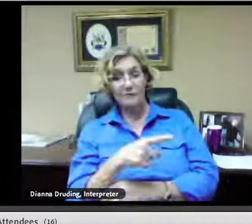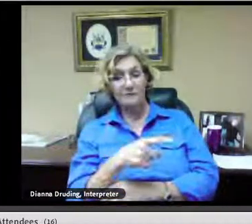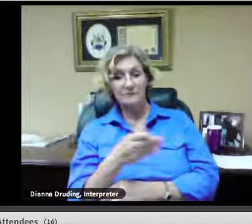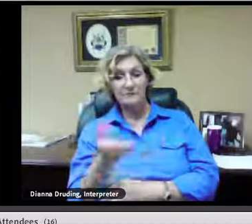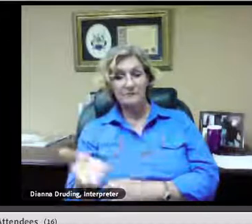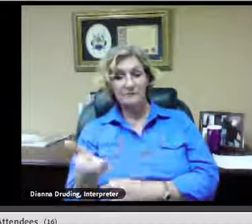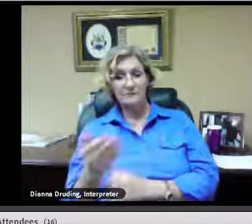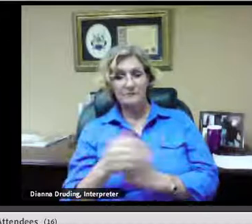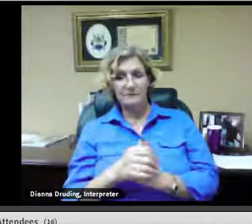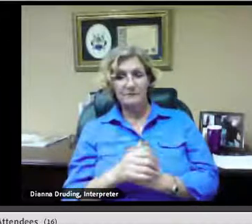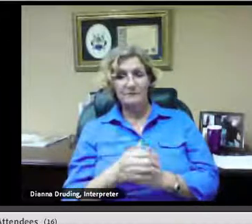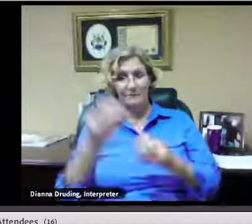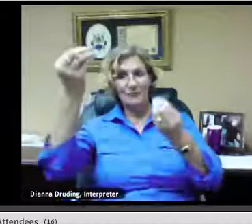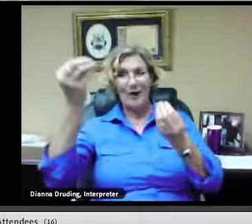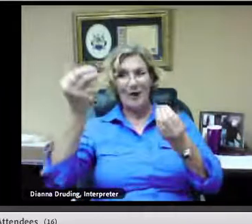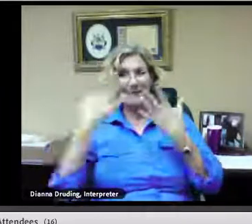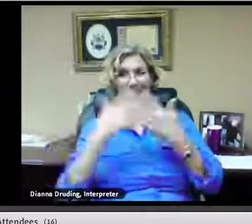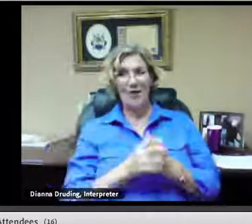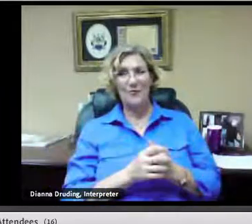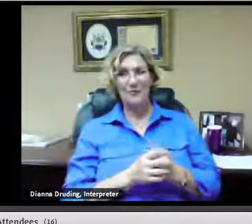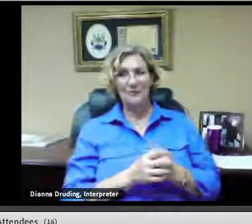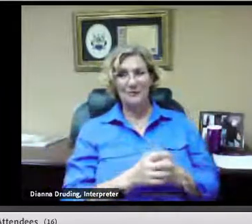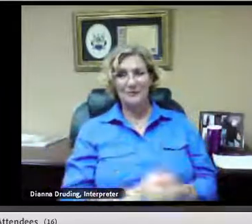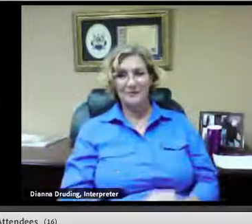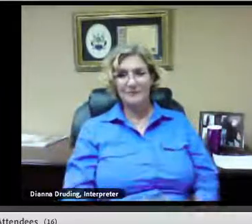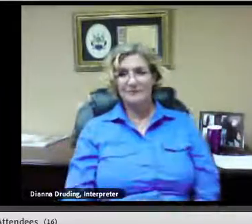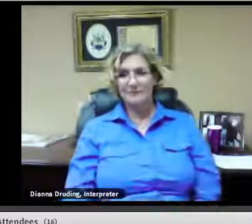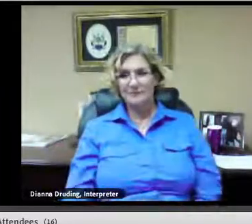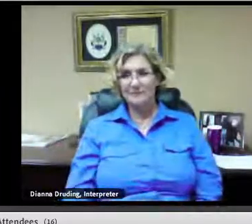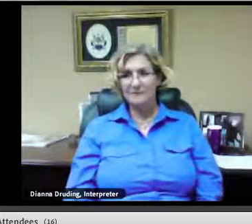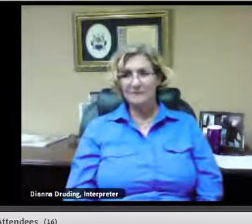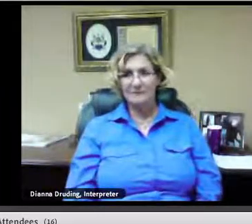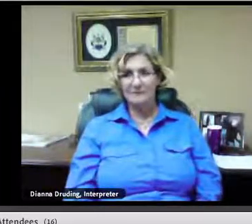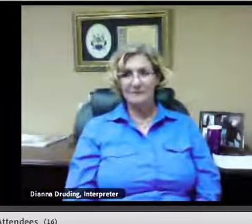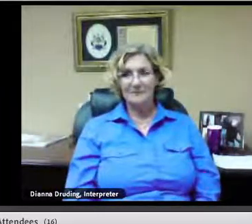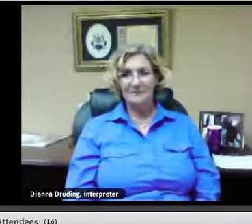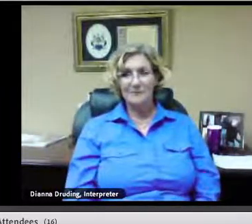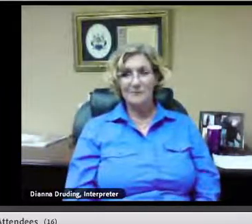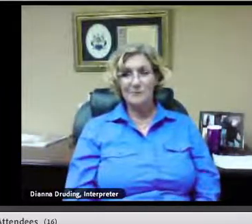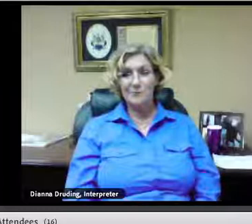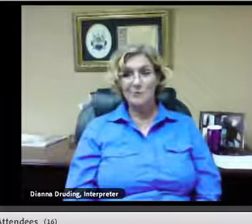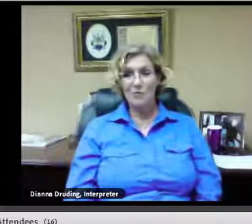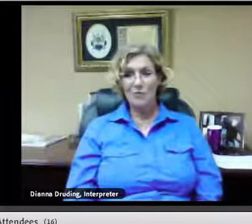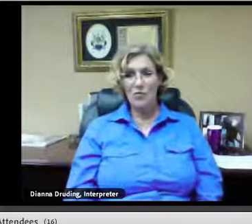of what is coming up. Attendees, if you enjoyed this webinar, be sure to join us on Friday, March 3rd,